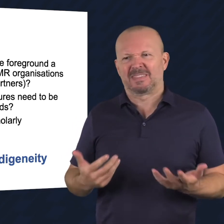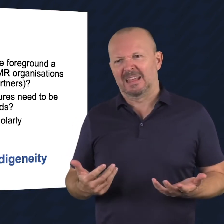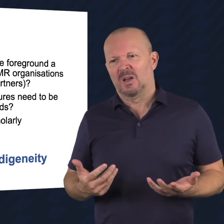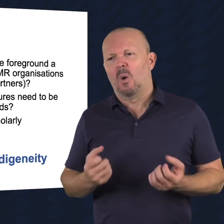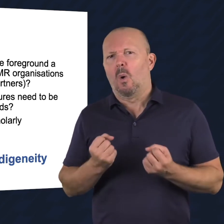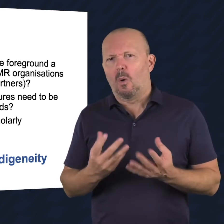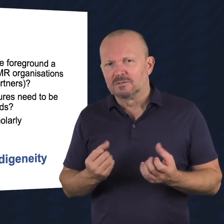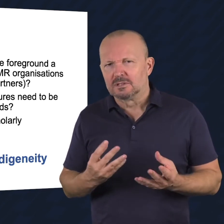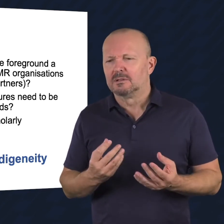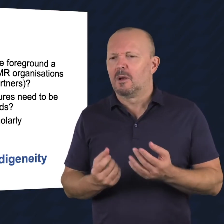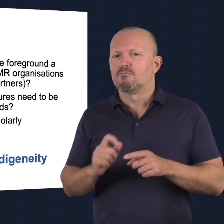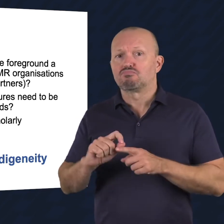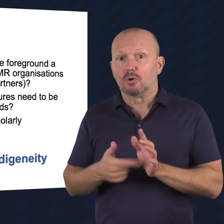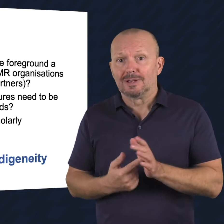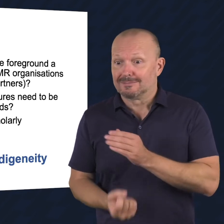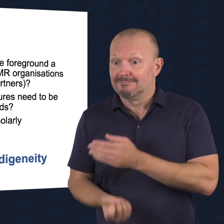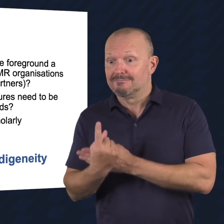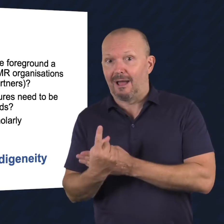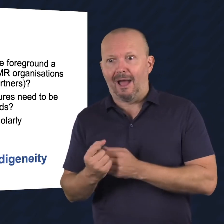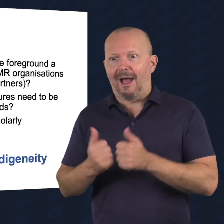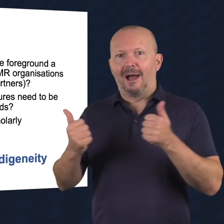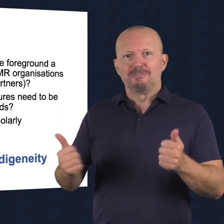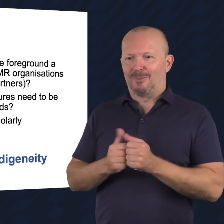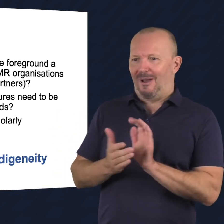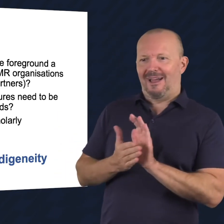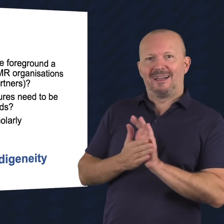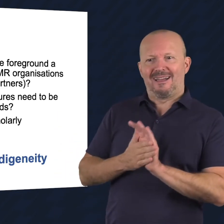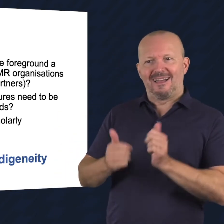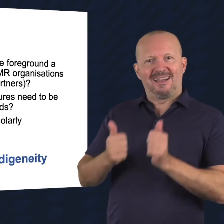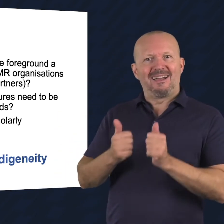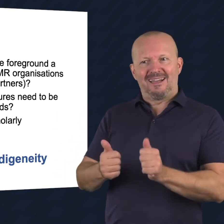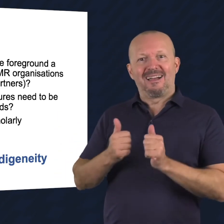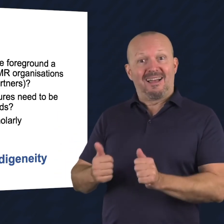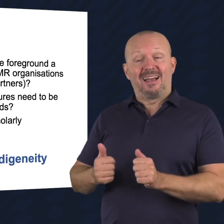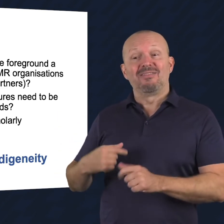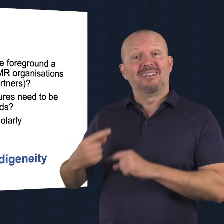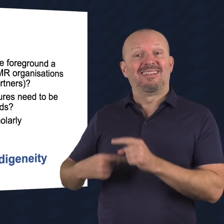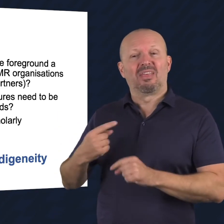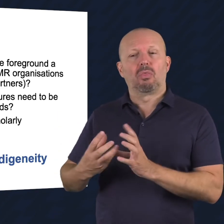Like a Wikipedia stub or a '404 Not Found', these projects often have their moment of brilliance,